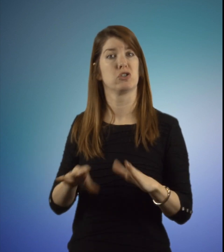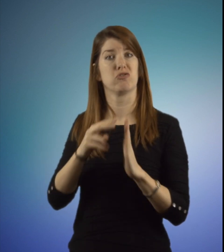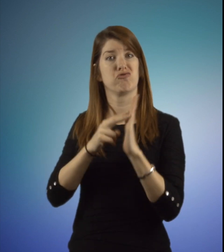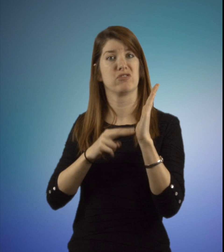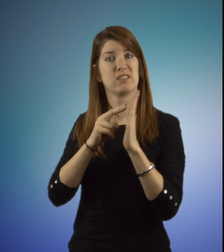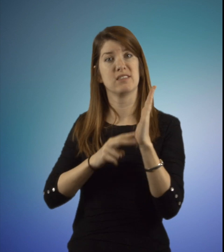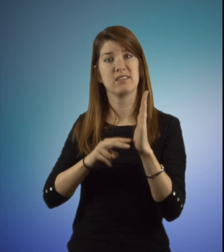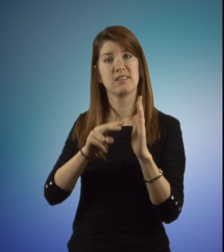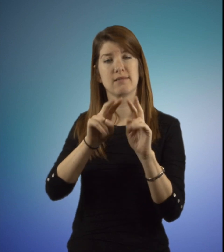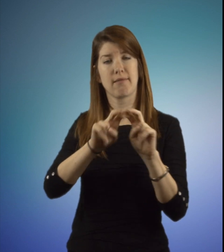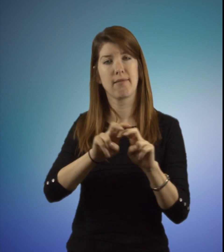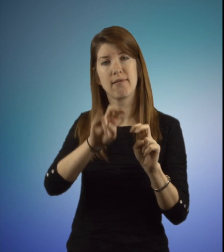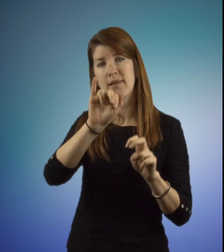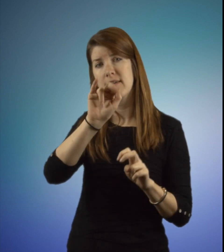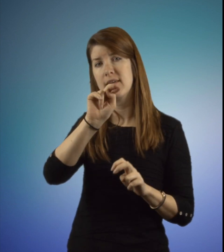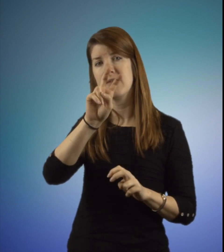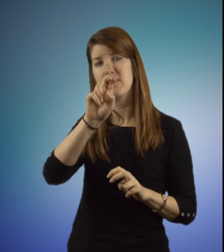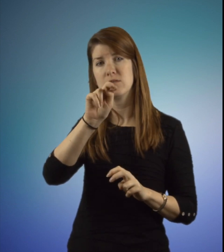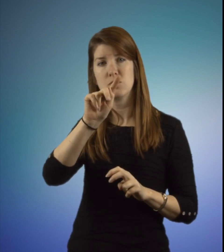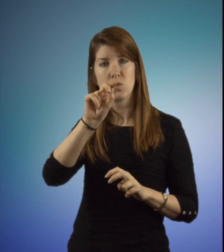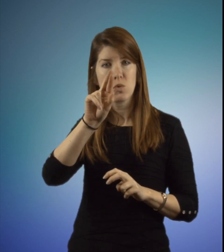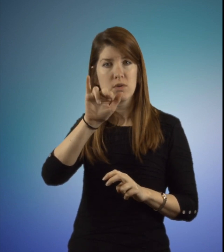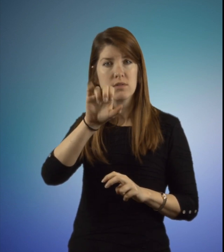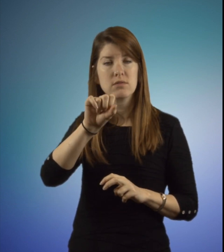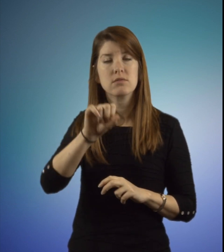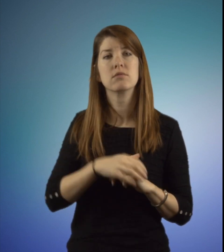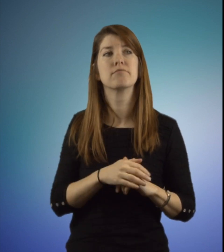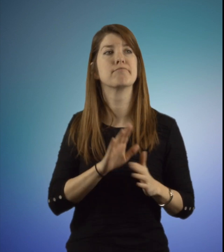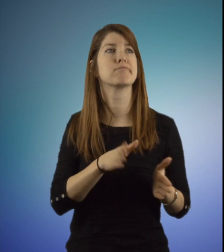It could be early reading inventories.